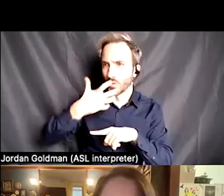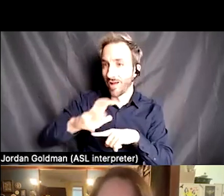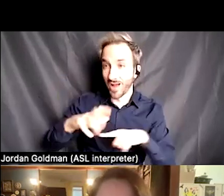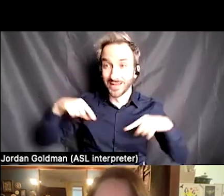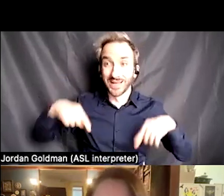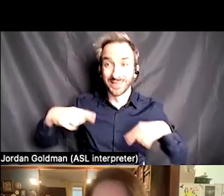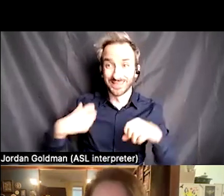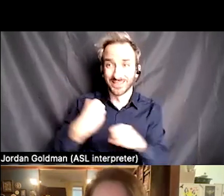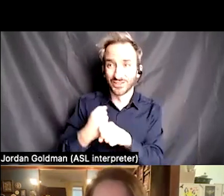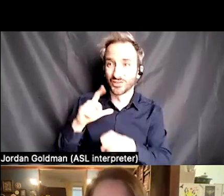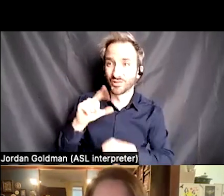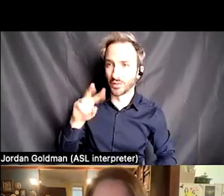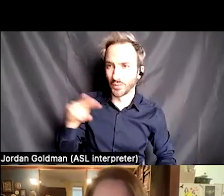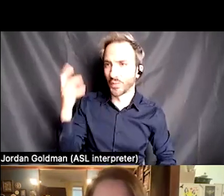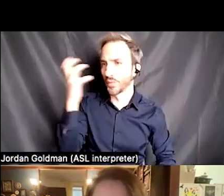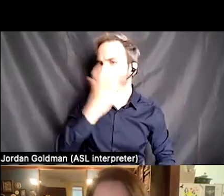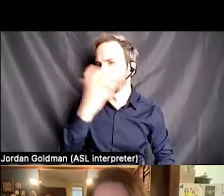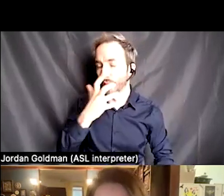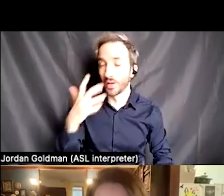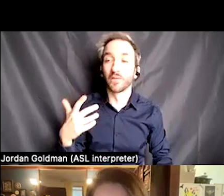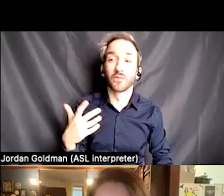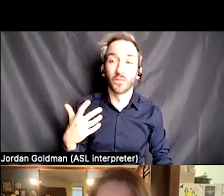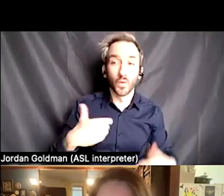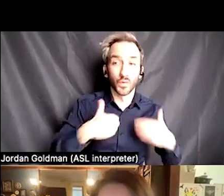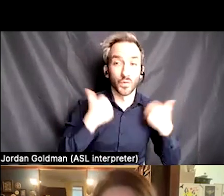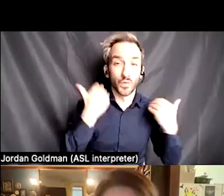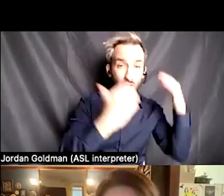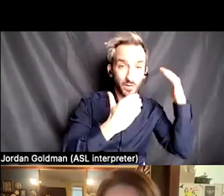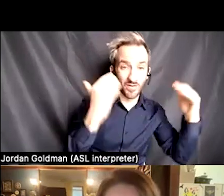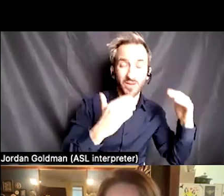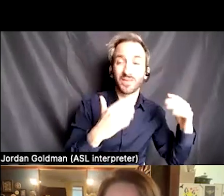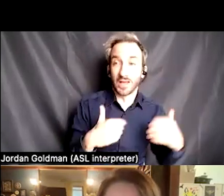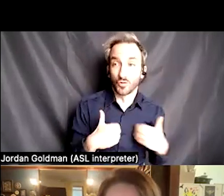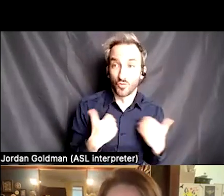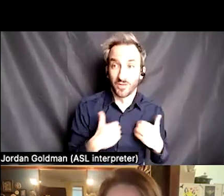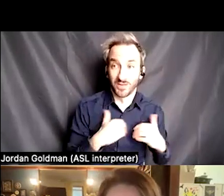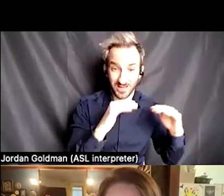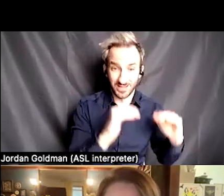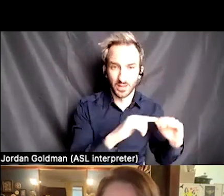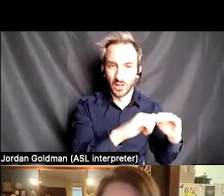Across YA, adult, and juvenile categories, comics and graphic novels are up 22% in